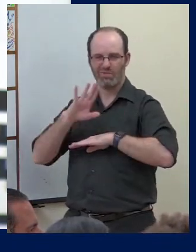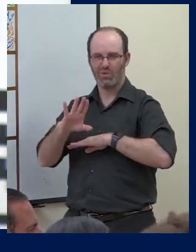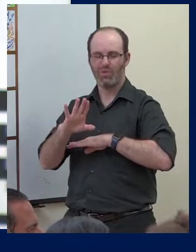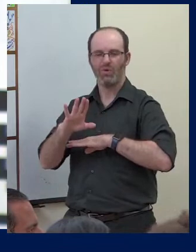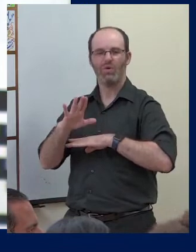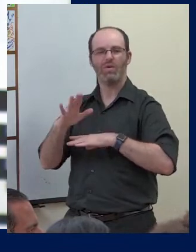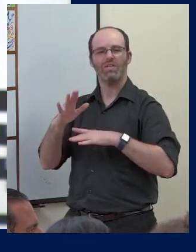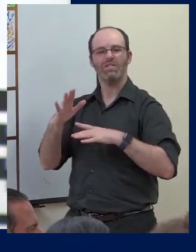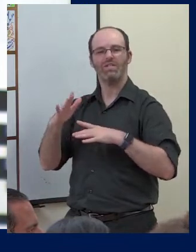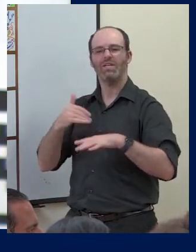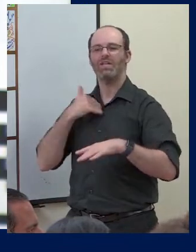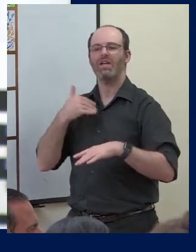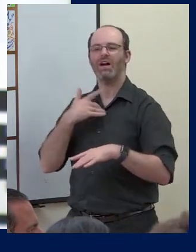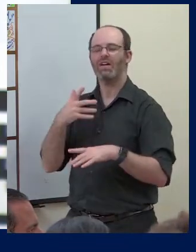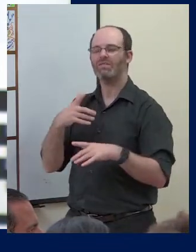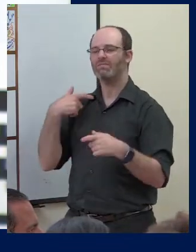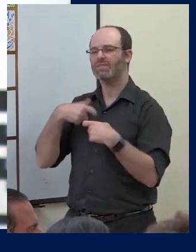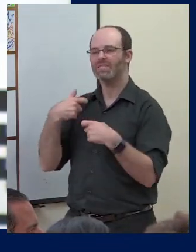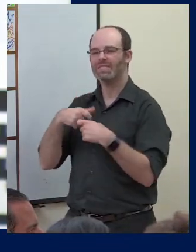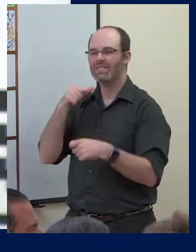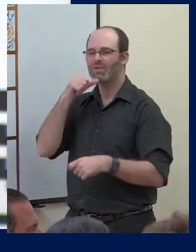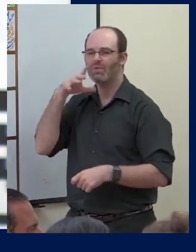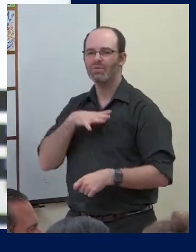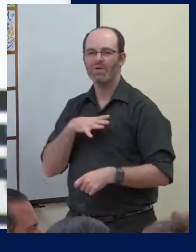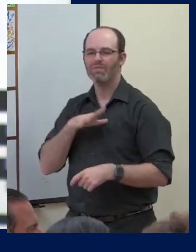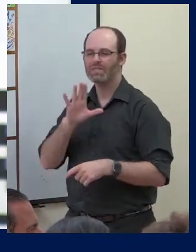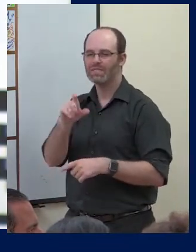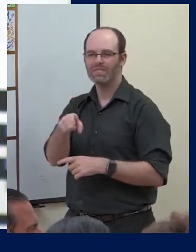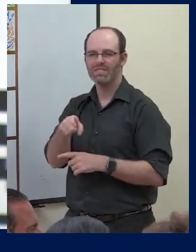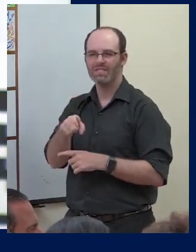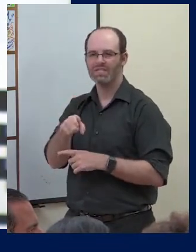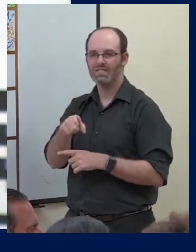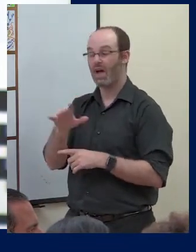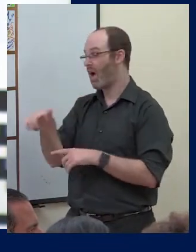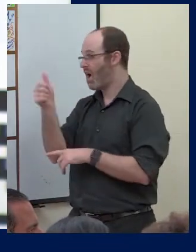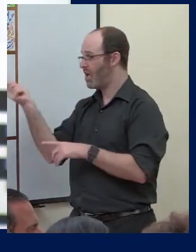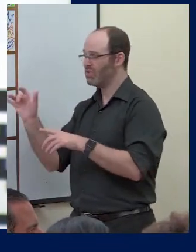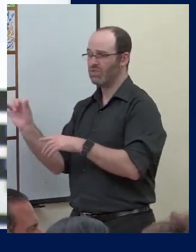women as well as others. Certainly now that we've heard that message.